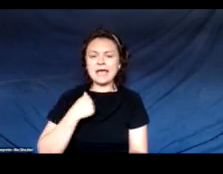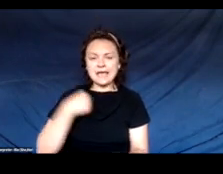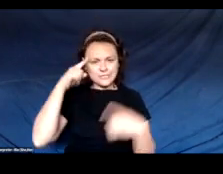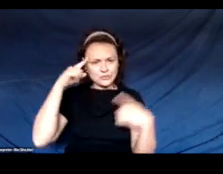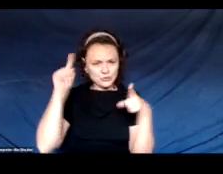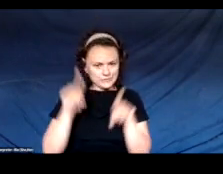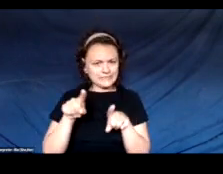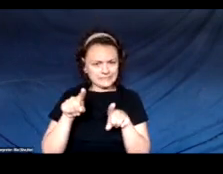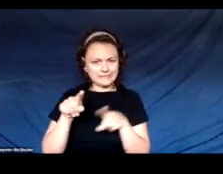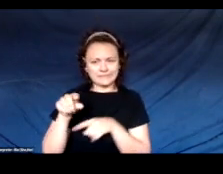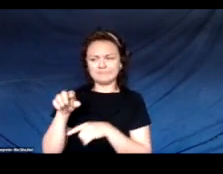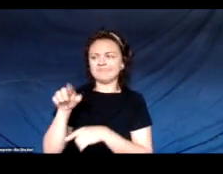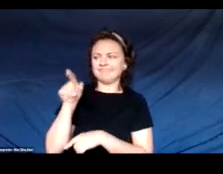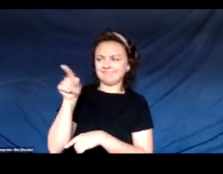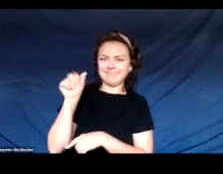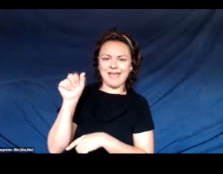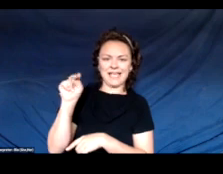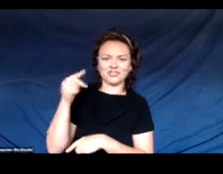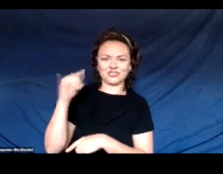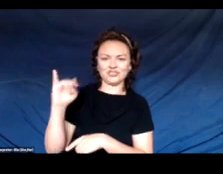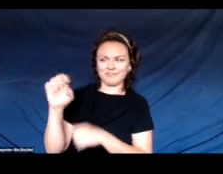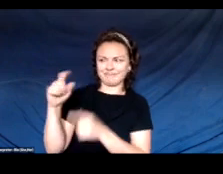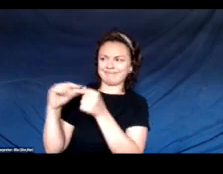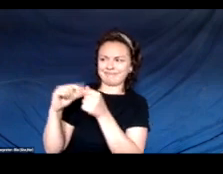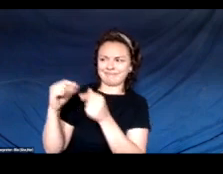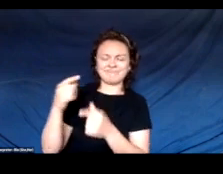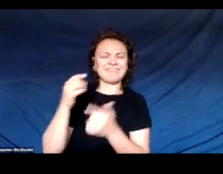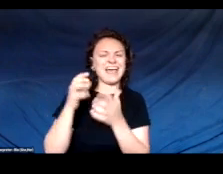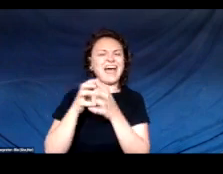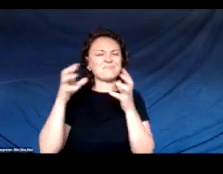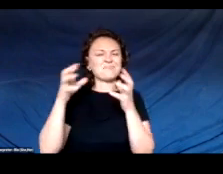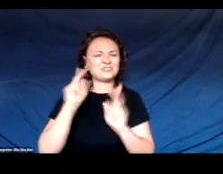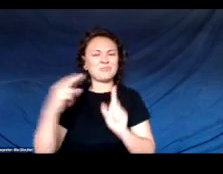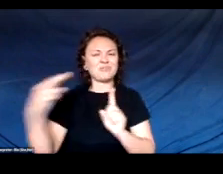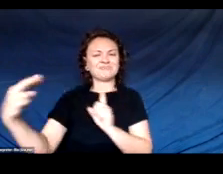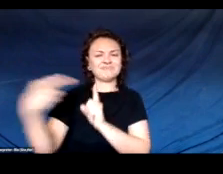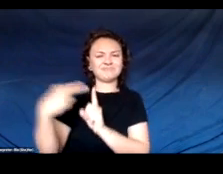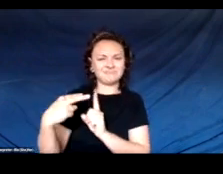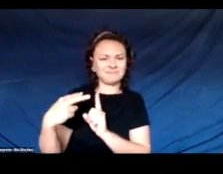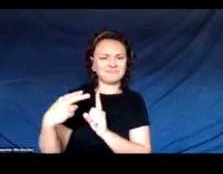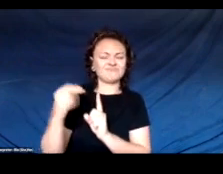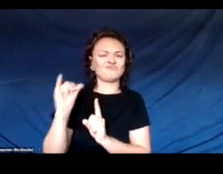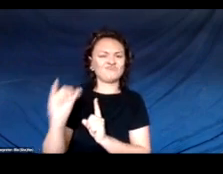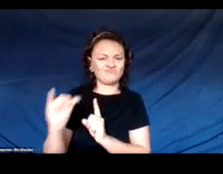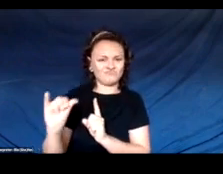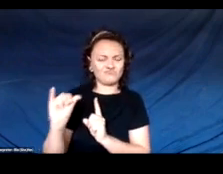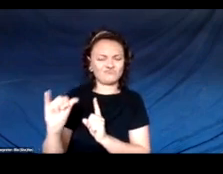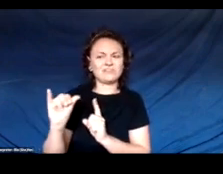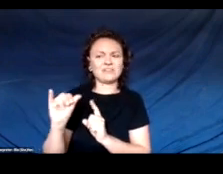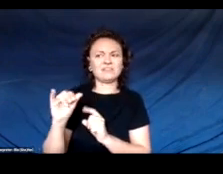the perception for me there was perception because, you know, I obviously,